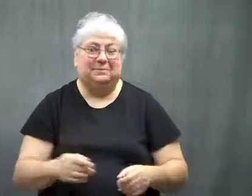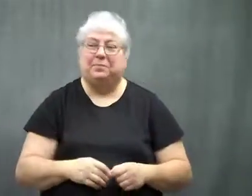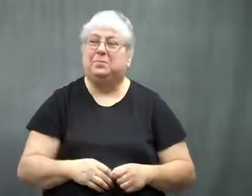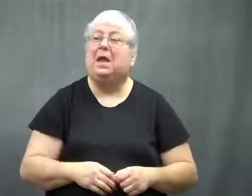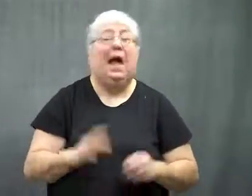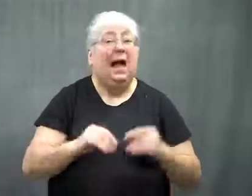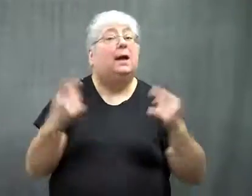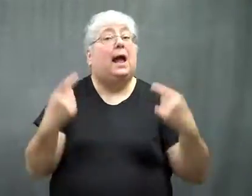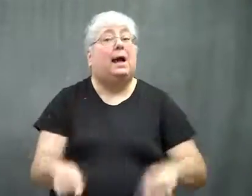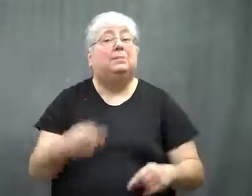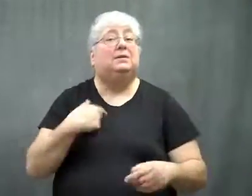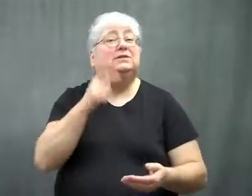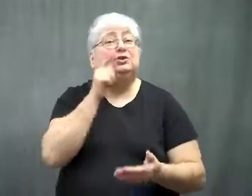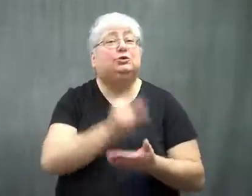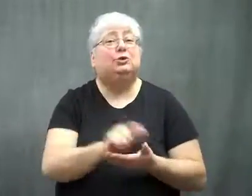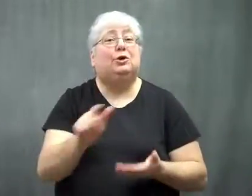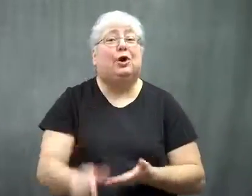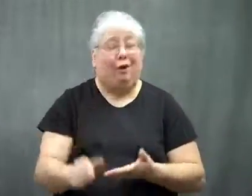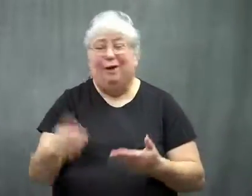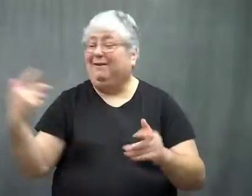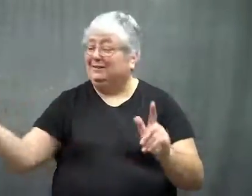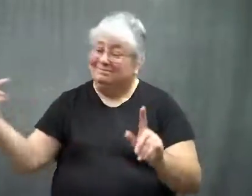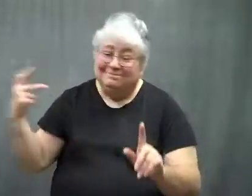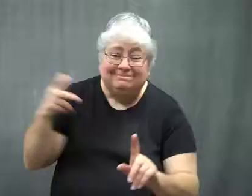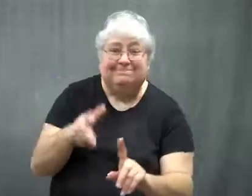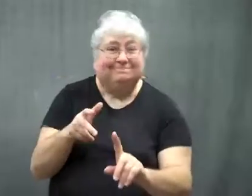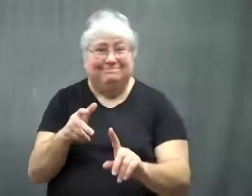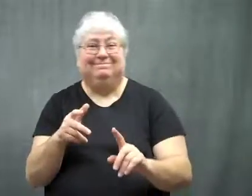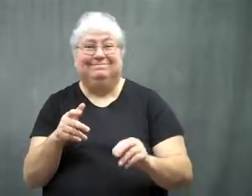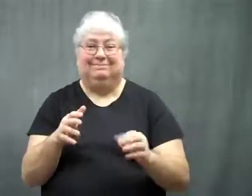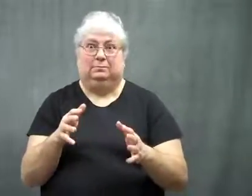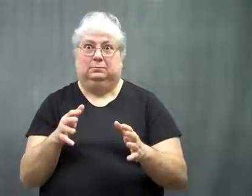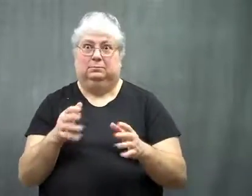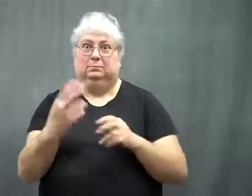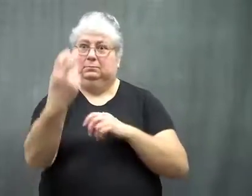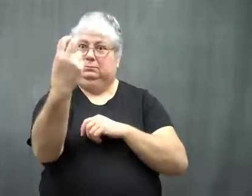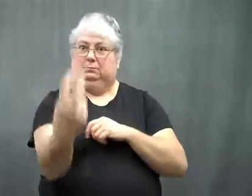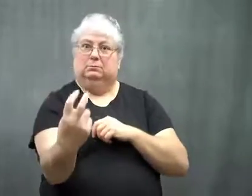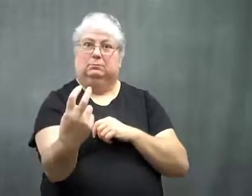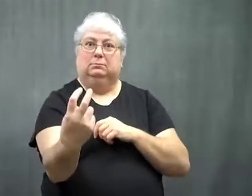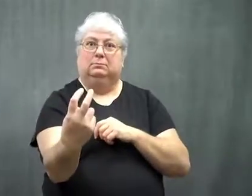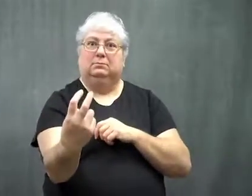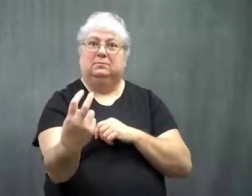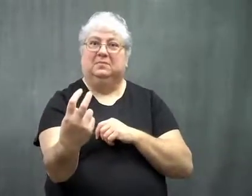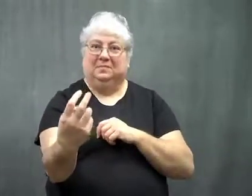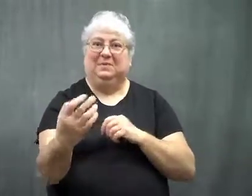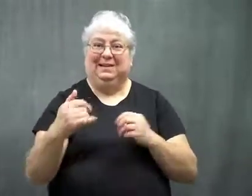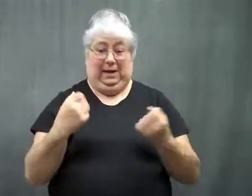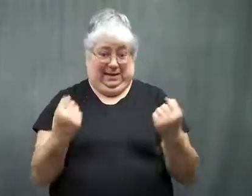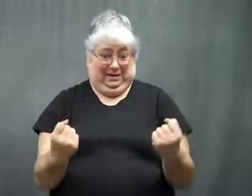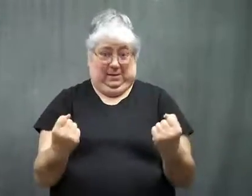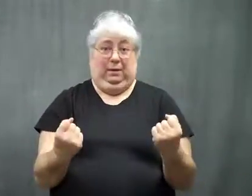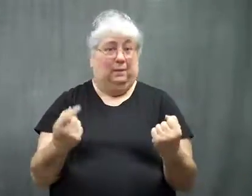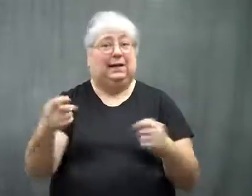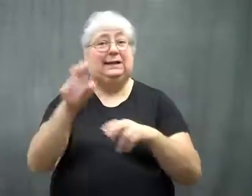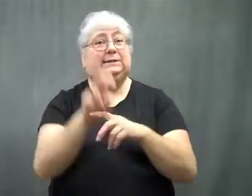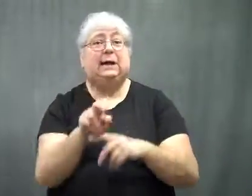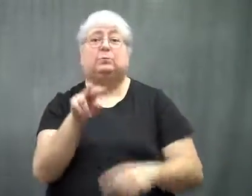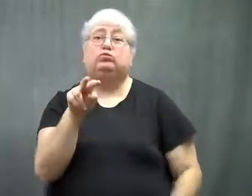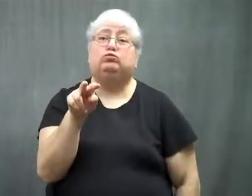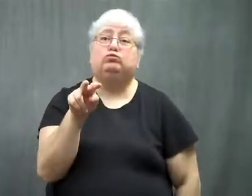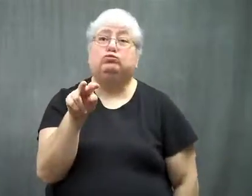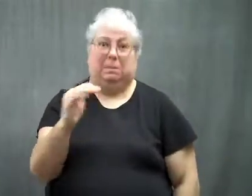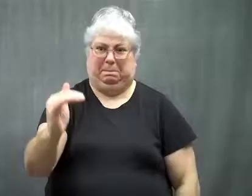My sister in law pulled in with her car, and it sat there and looked at her over the hood.